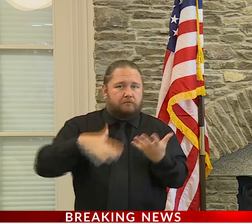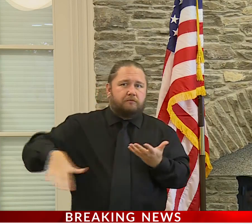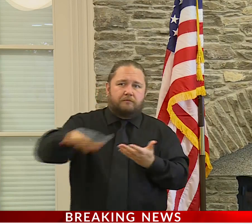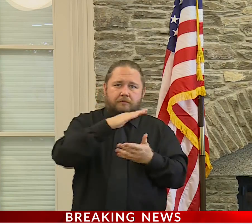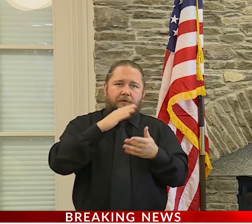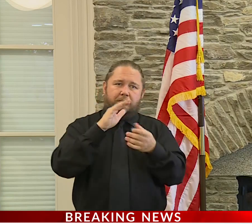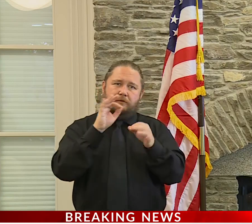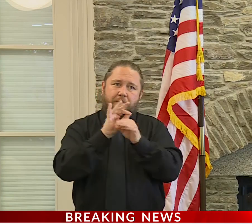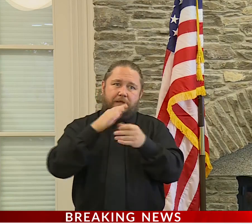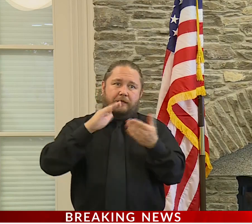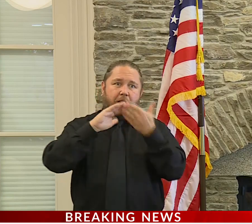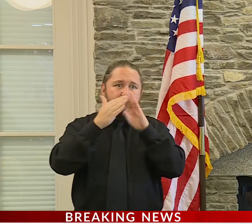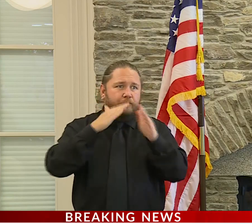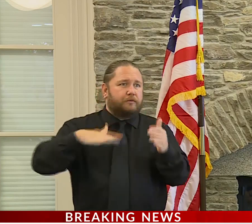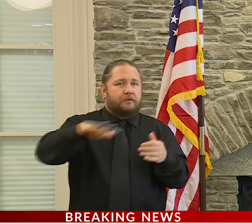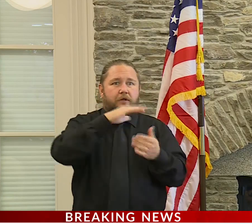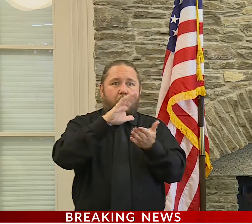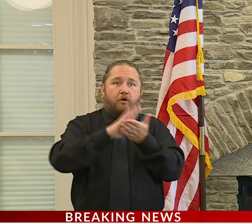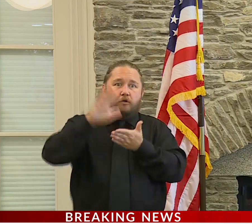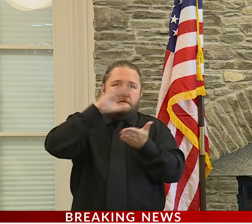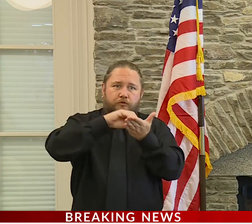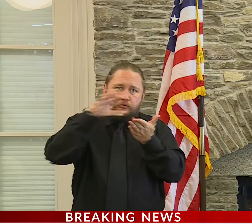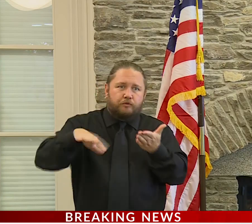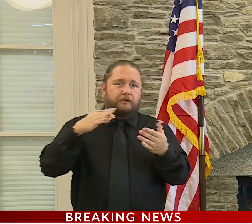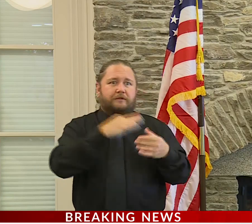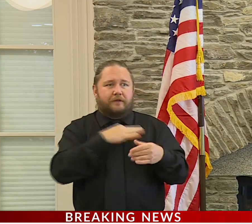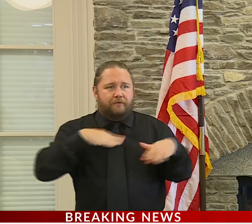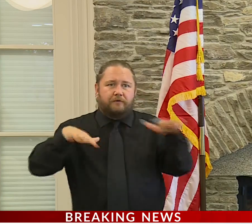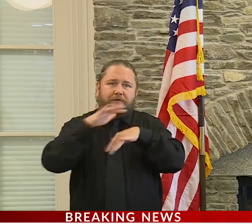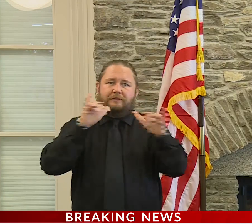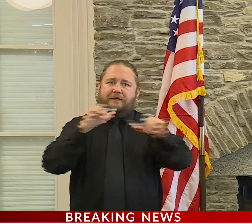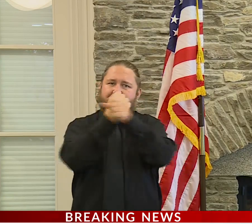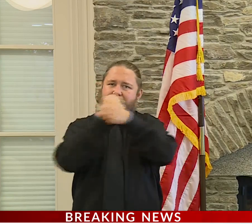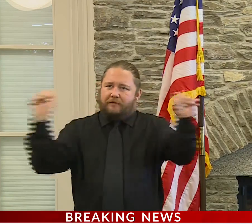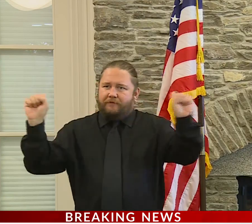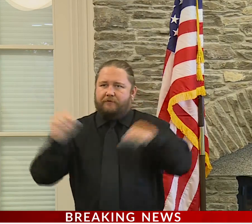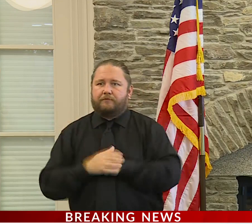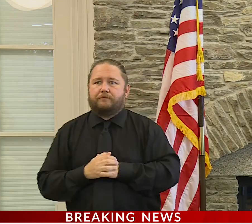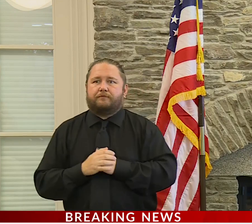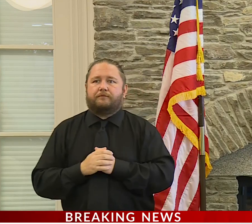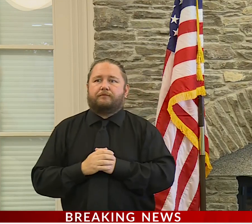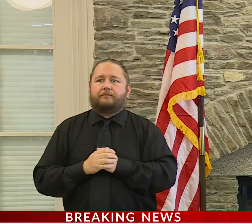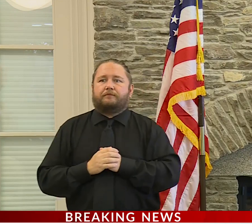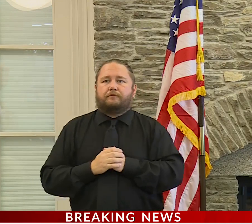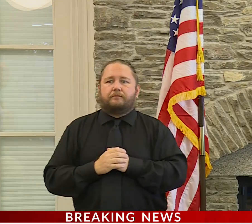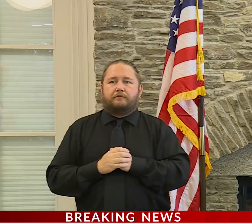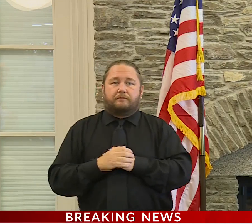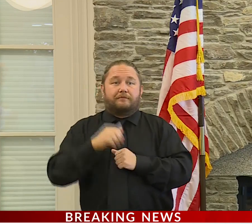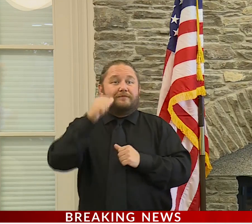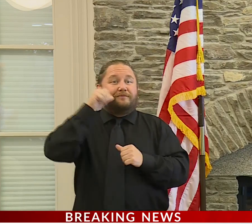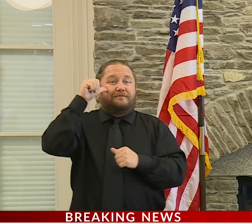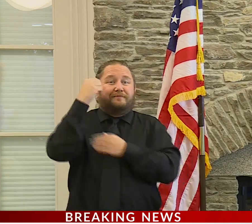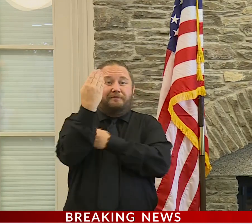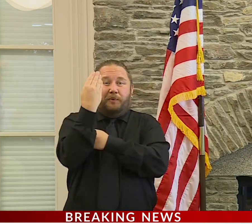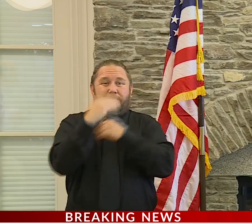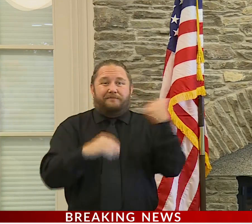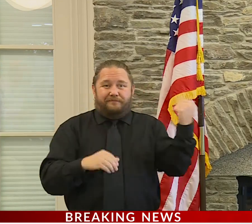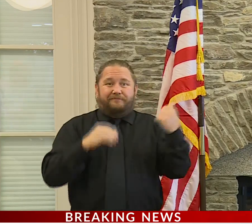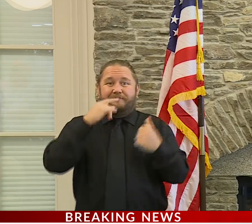THEIR CAMPERS ARE SAFE. WE ARE TURNED IN PERSON LEARNING AND STAY IN-PERSON LEARNING. YOU KNOW, I DROPPED MY 4 YEAR-OLD AND 7 YEAR-OLD OFFICE SCHOOL